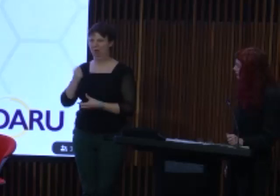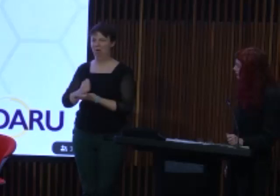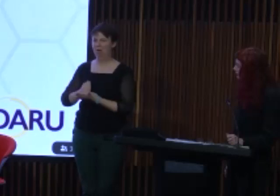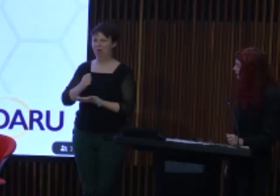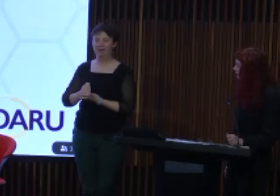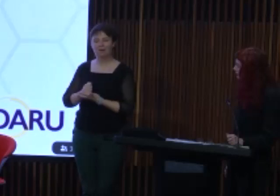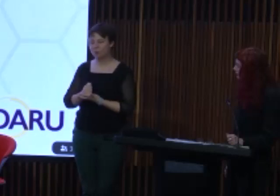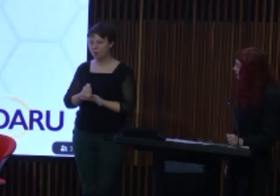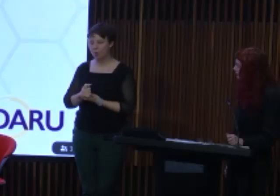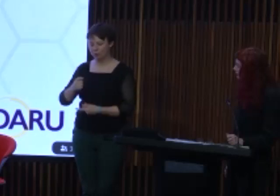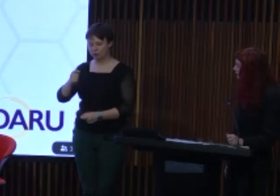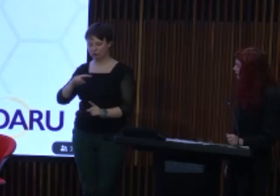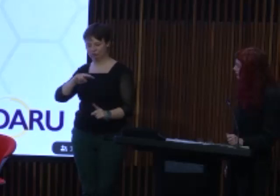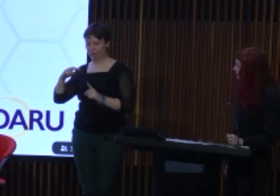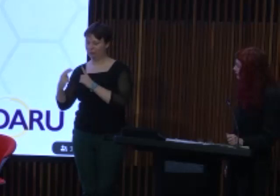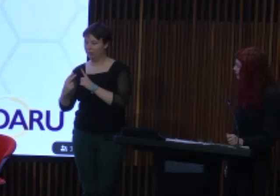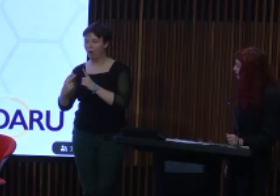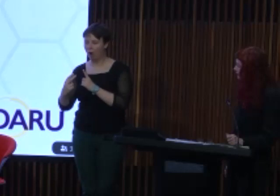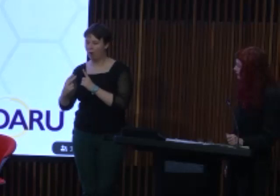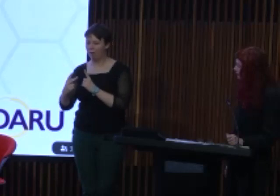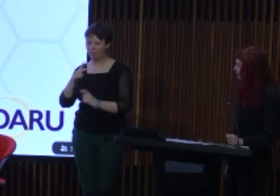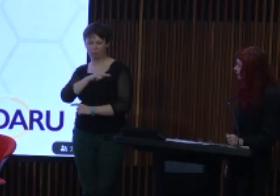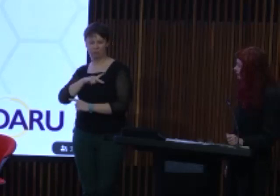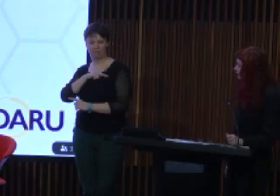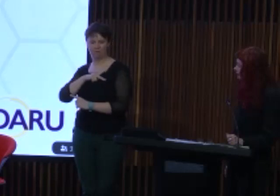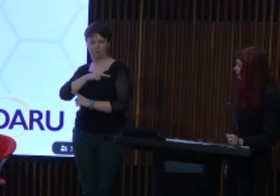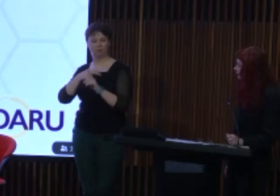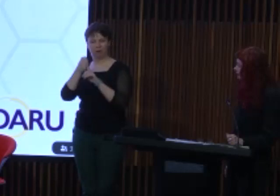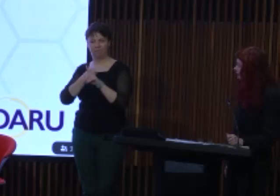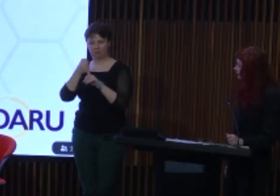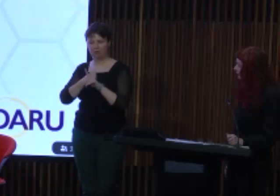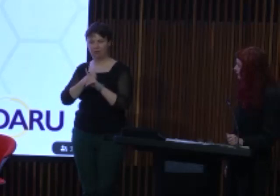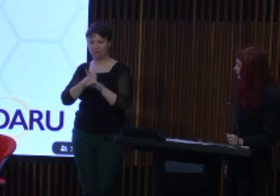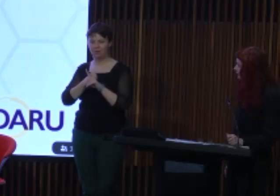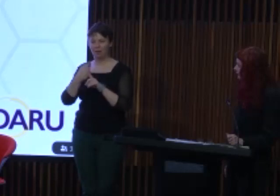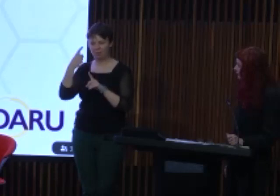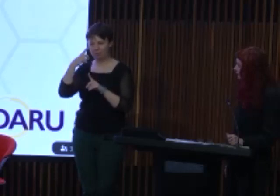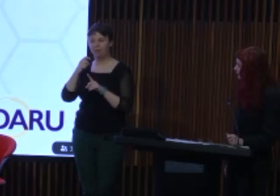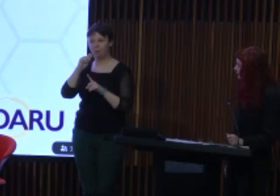rational advocate, which is probably the direction that we're heading in. Plenty more that we